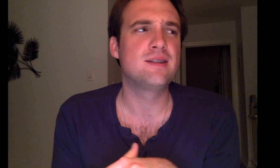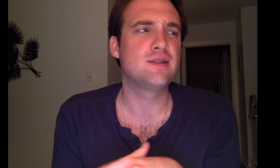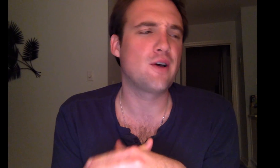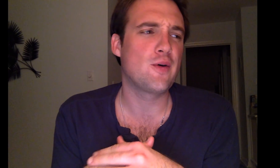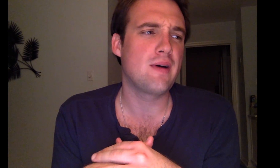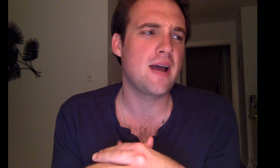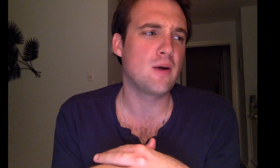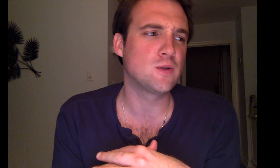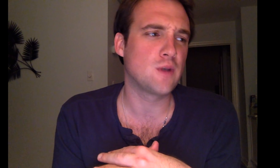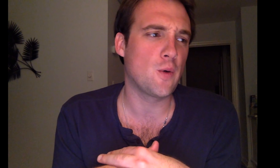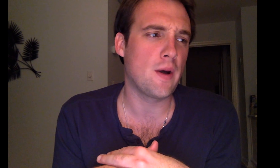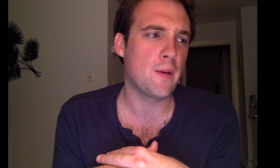So, and also, uh,